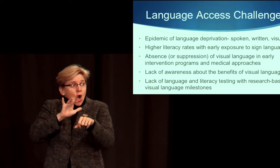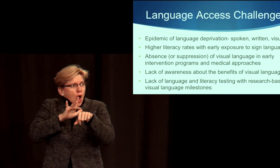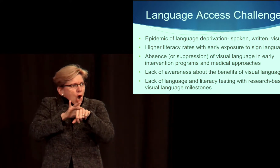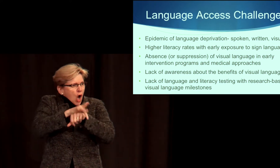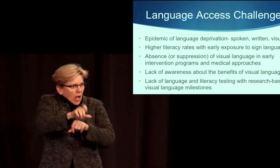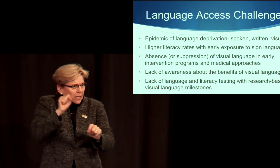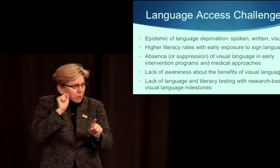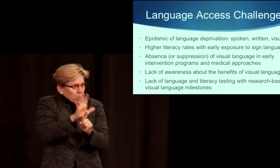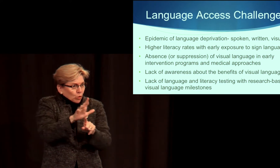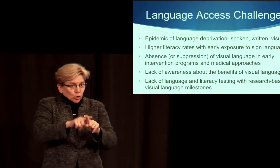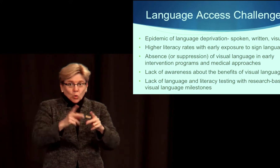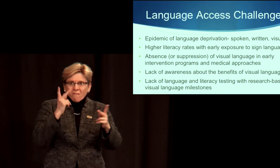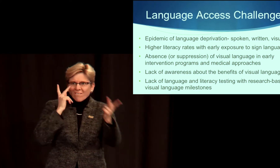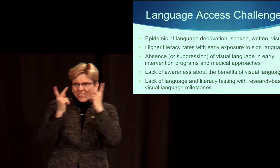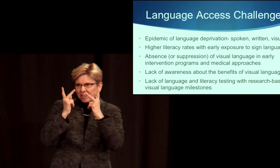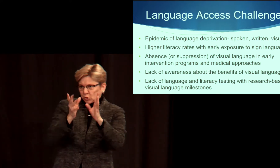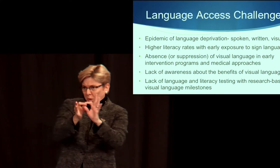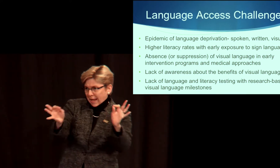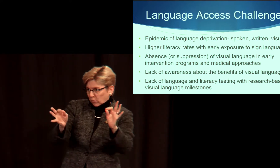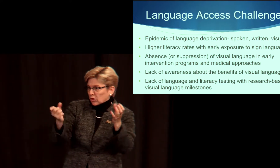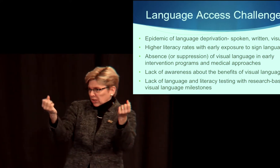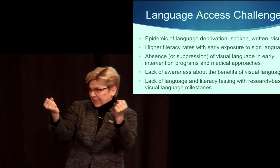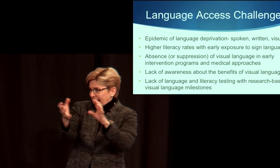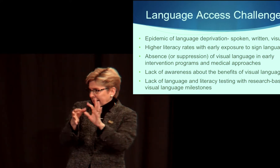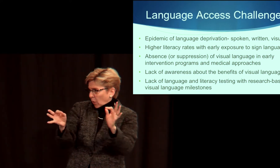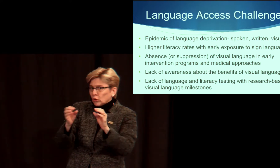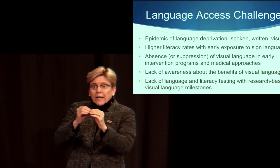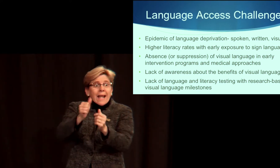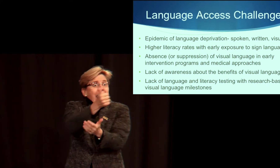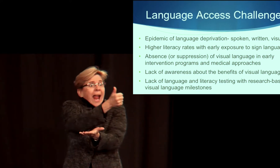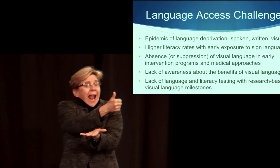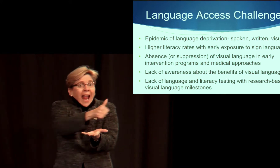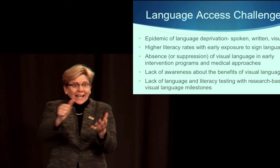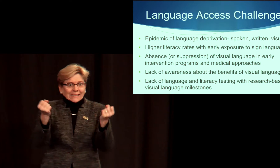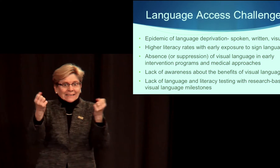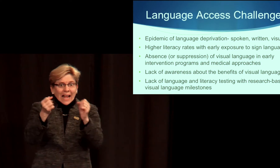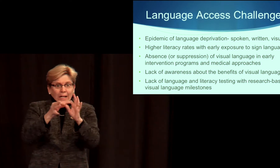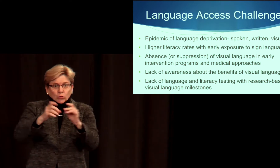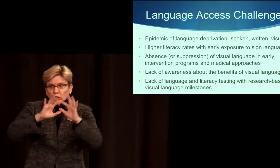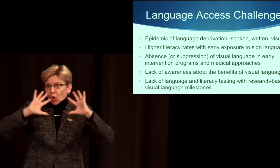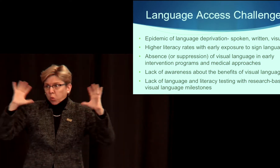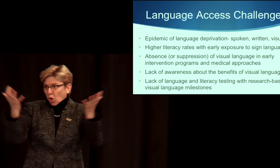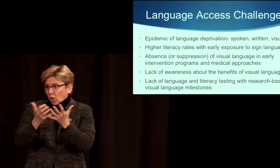early exposure to visual language, sign language, any sign language in the world